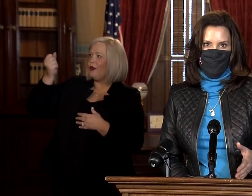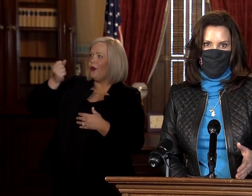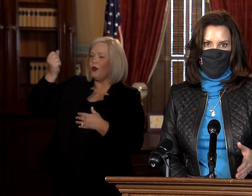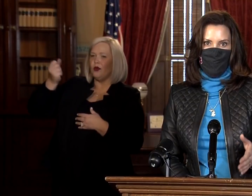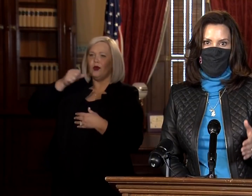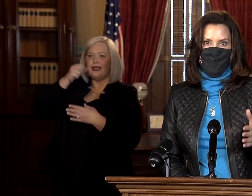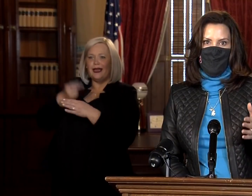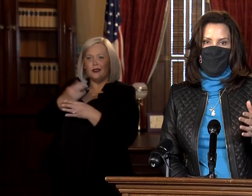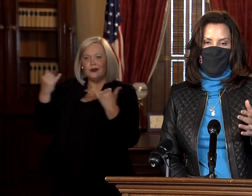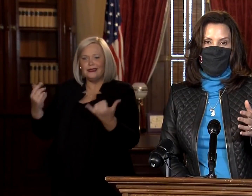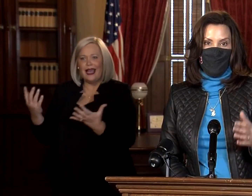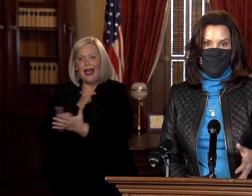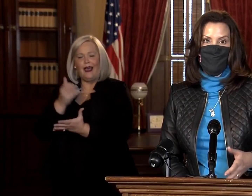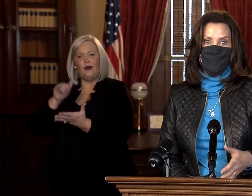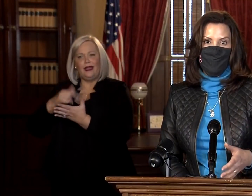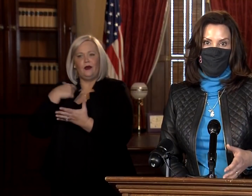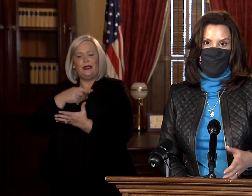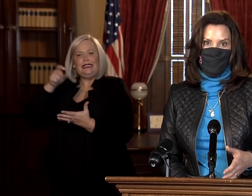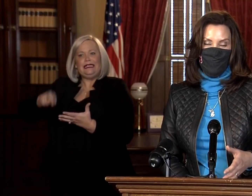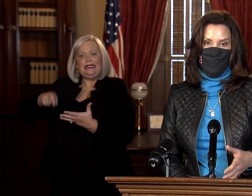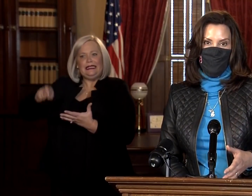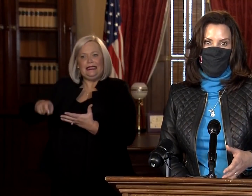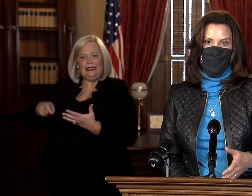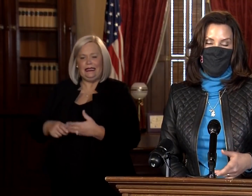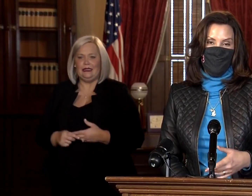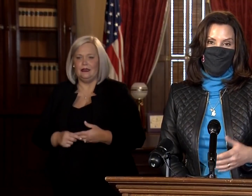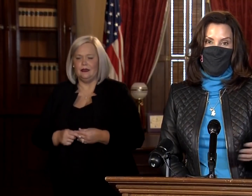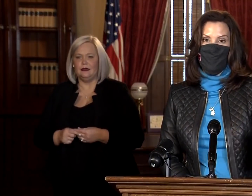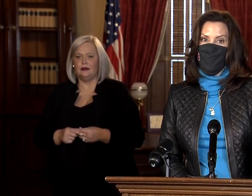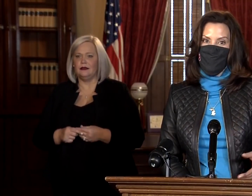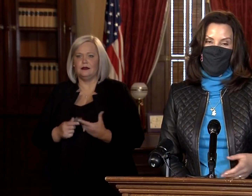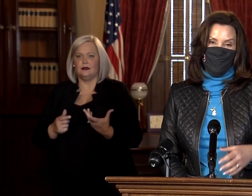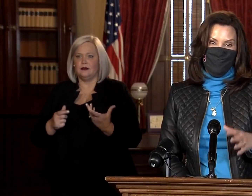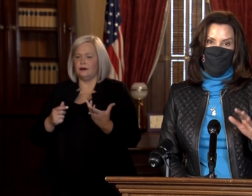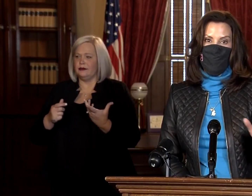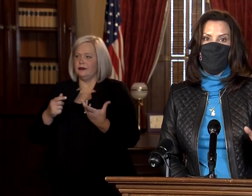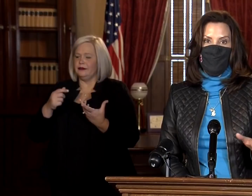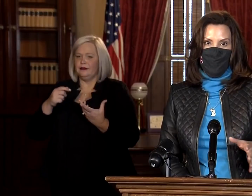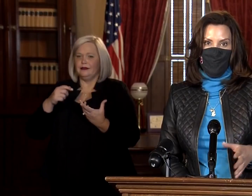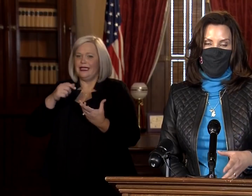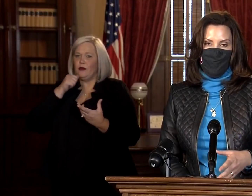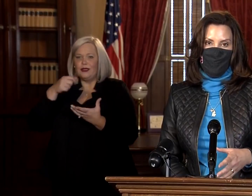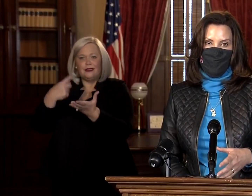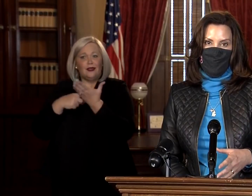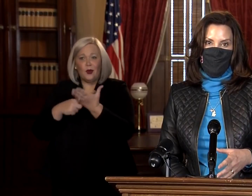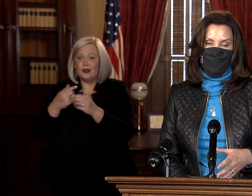and that’s why it was not a wise use of precious little general use of precious little general fund money that we need to build fund money that we need to build out our apparatus for Vaccine out our apparatus for Vaccine administration.